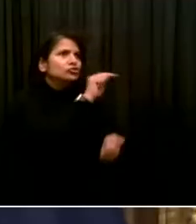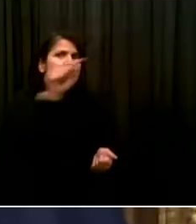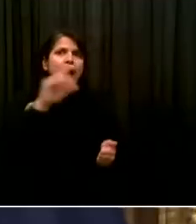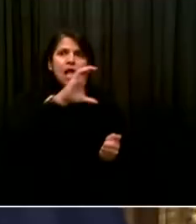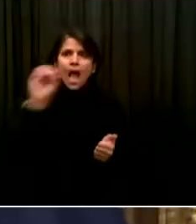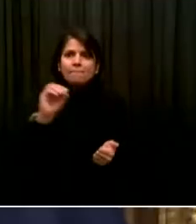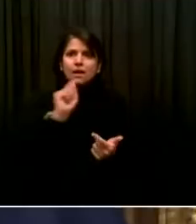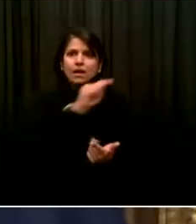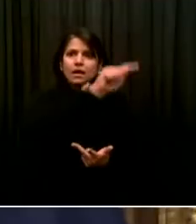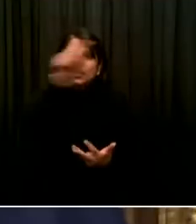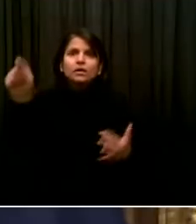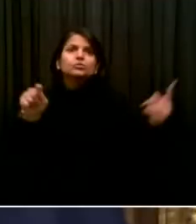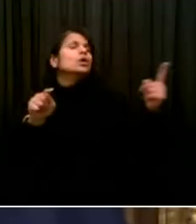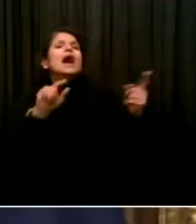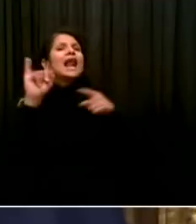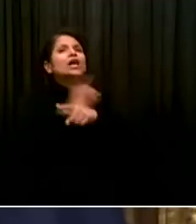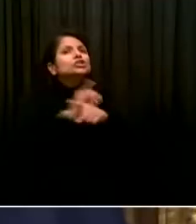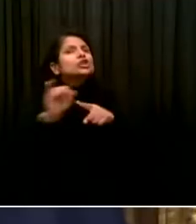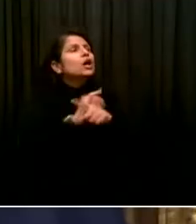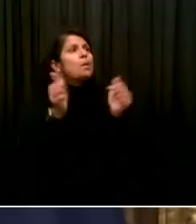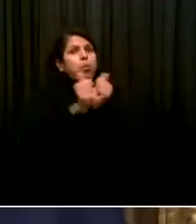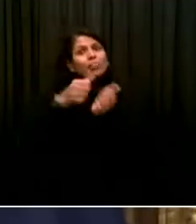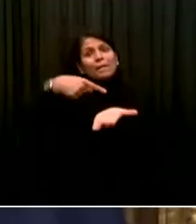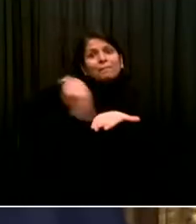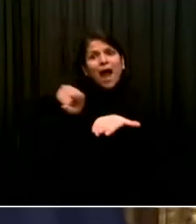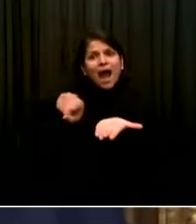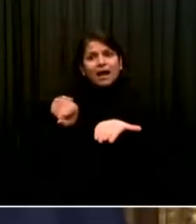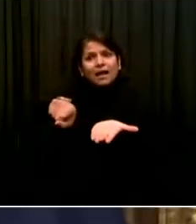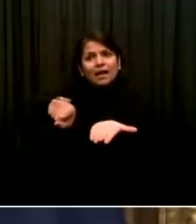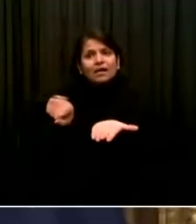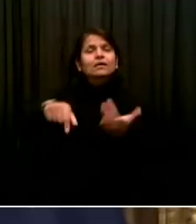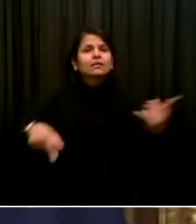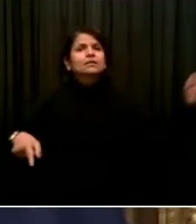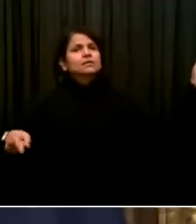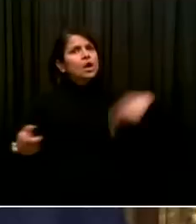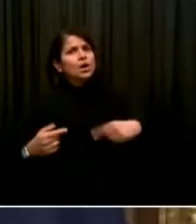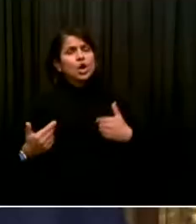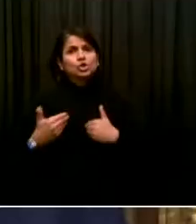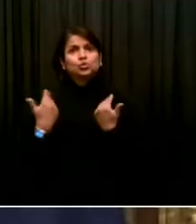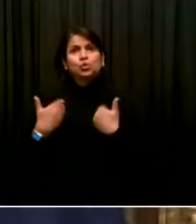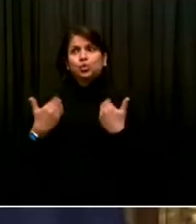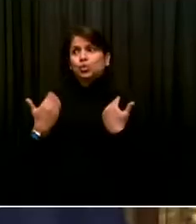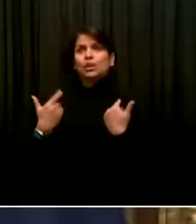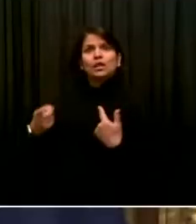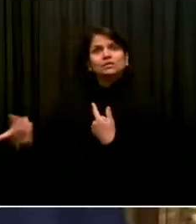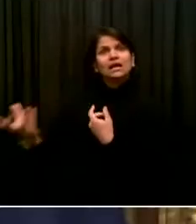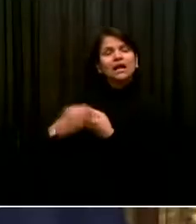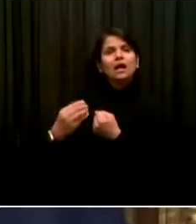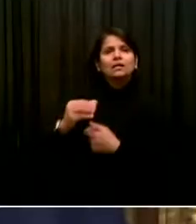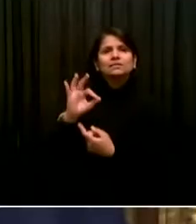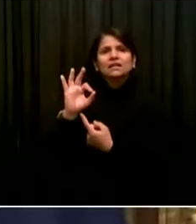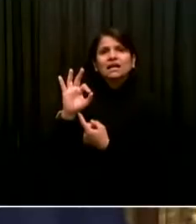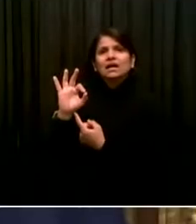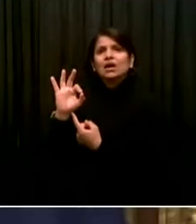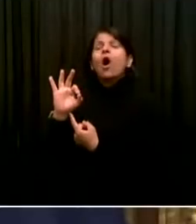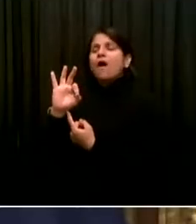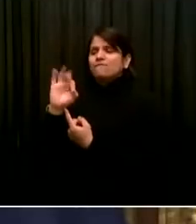1.TH ISS I IMPORTANT THAT I SPEAK TO YOU ABOUT THE ISSUE OF YOUNG PEOPLE